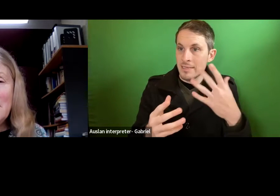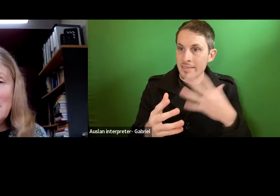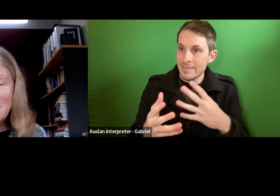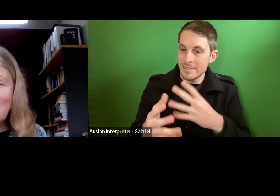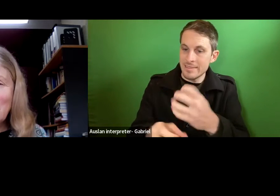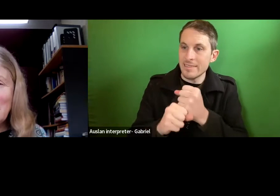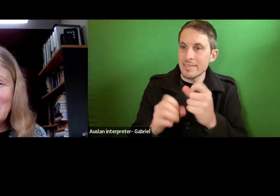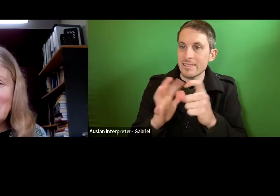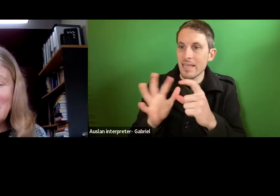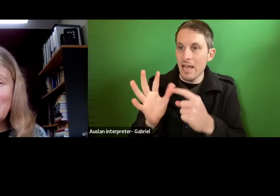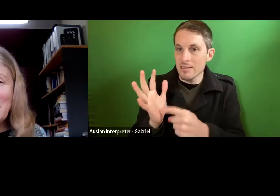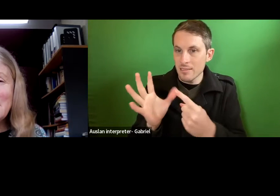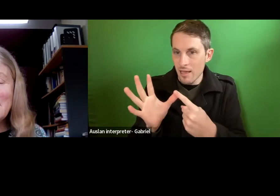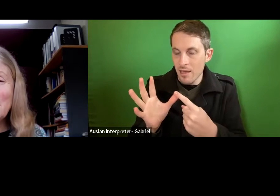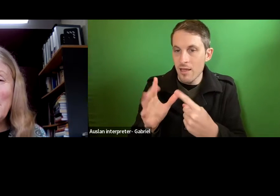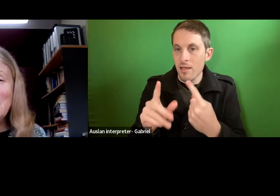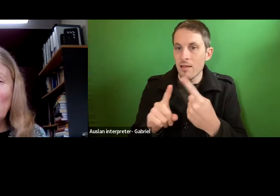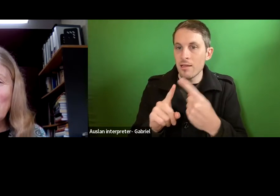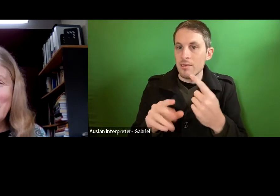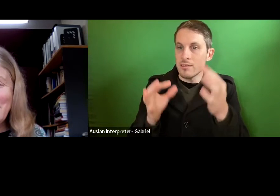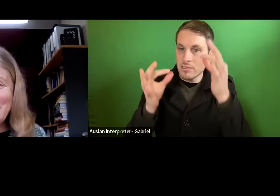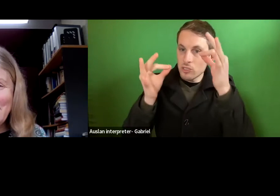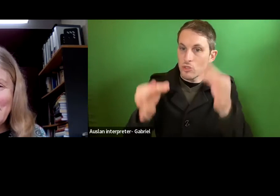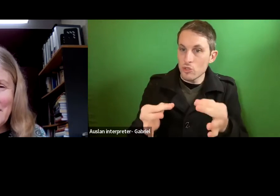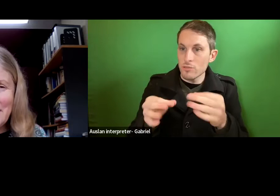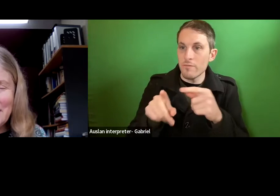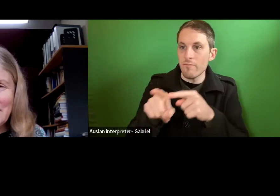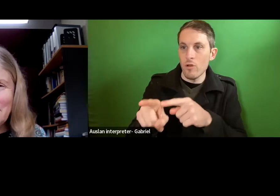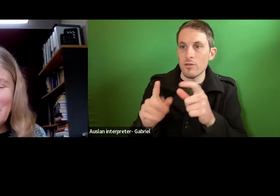and the decision making that takes place is based on the data that is collected.